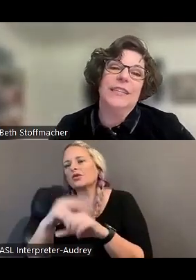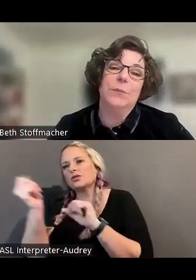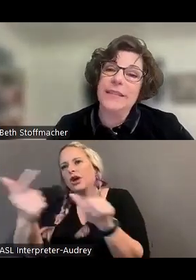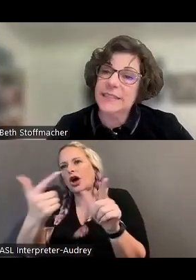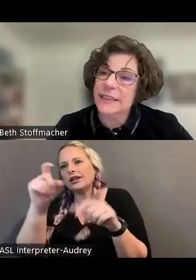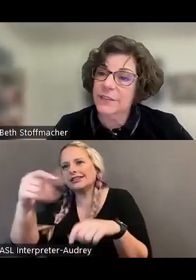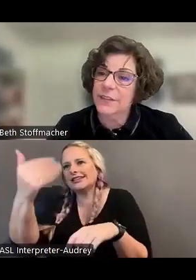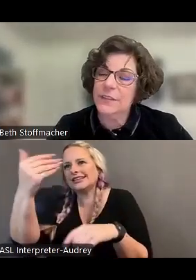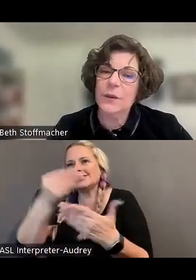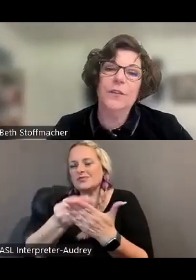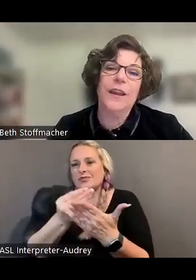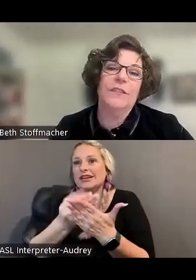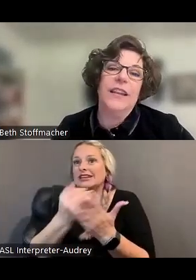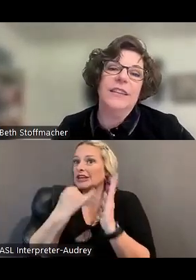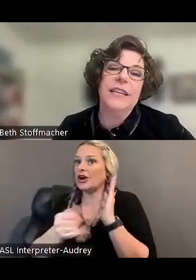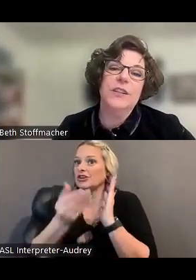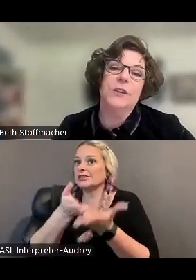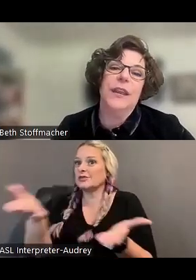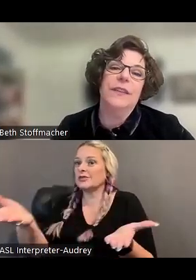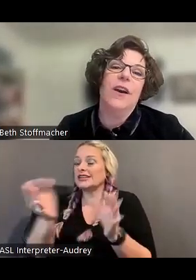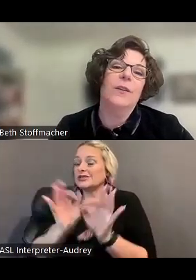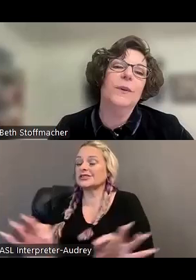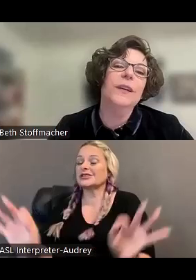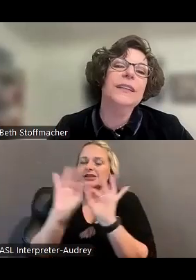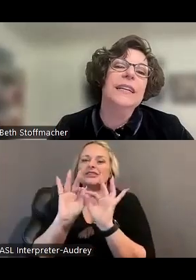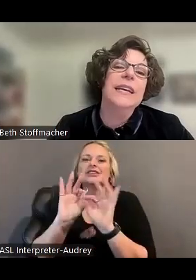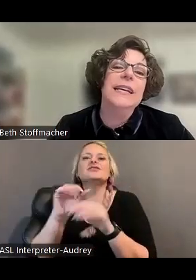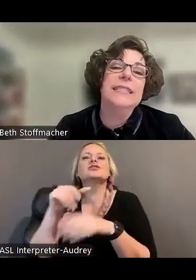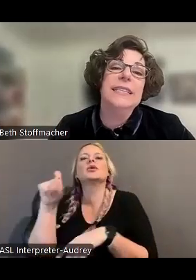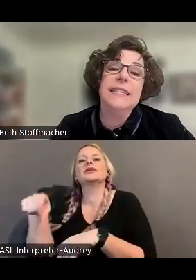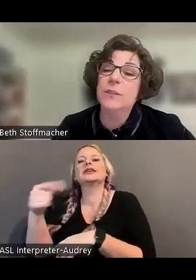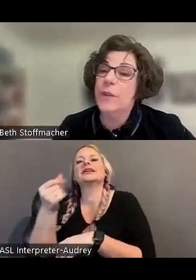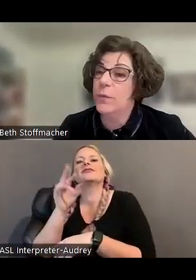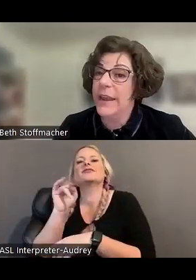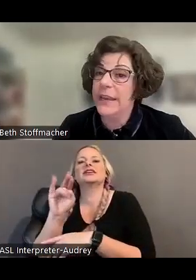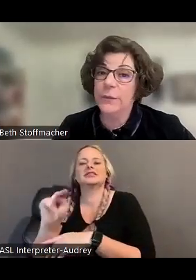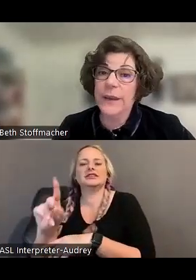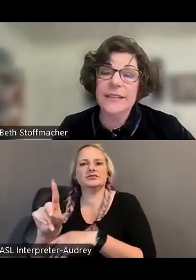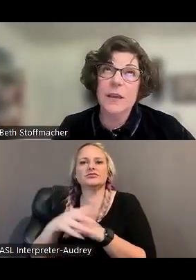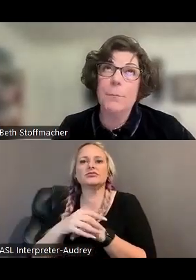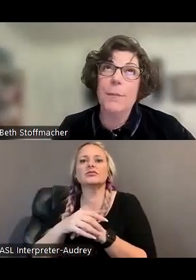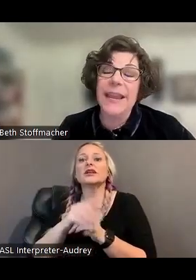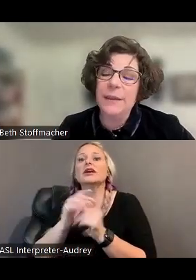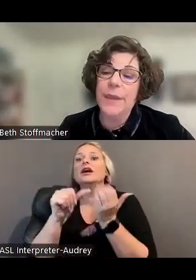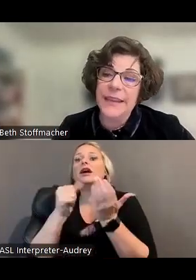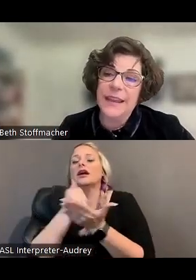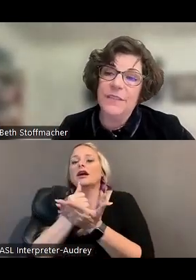expensive, so grant funding to create the artwork. Assistance with writing grants. Many, many of the